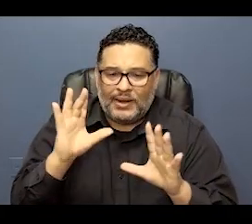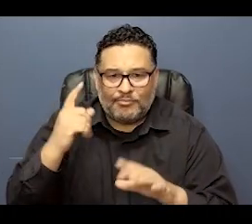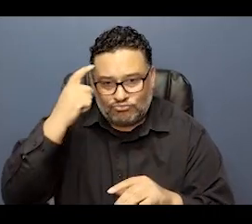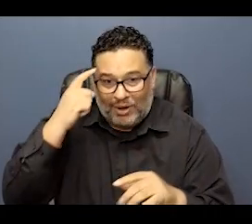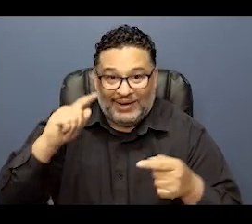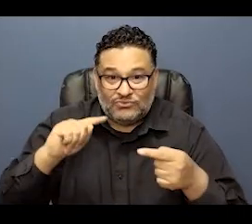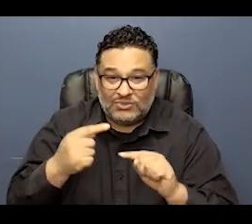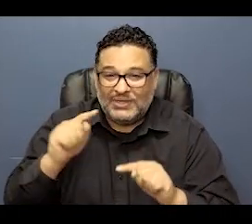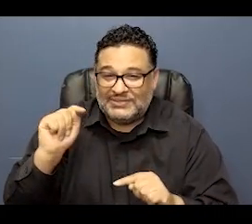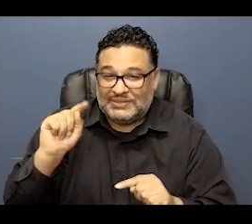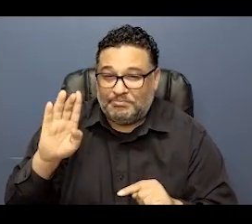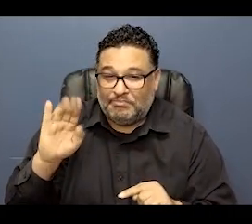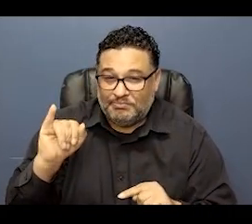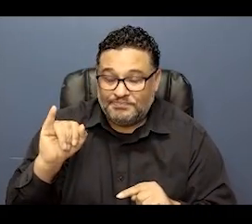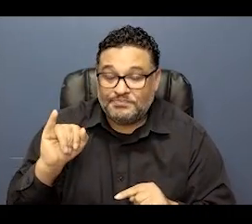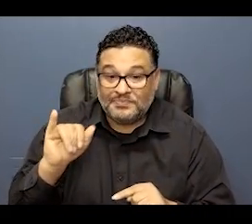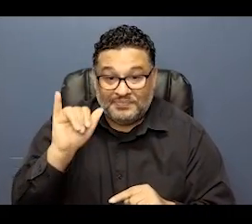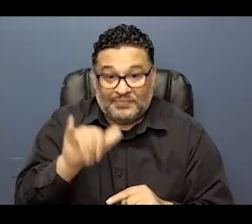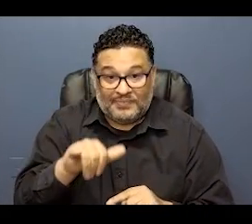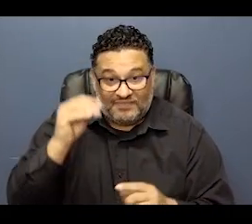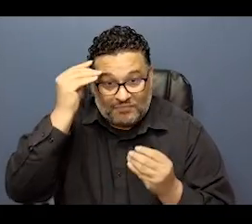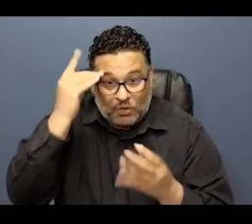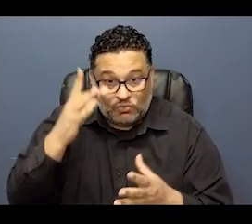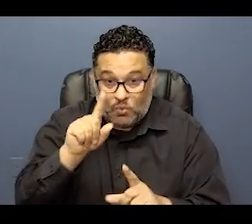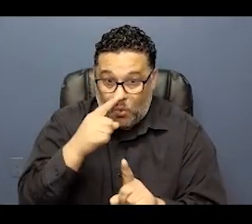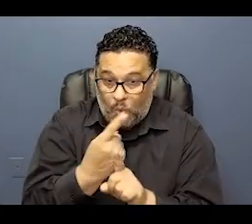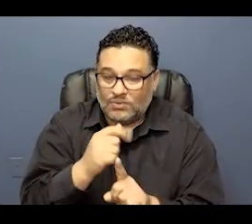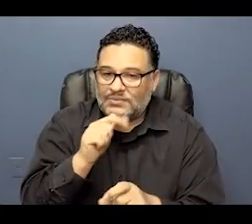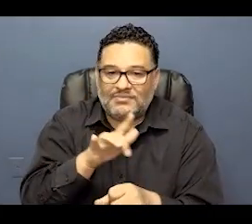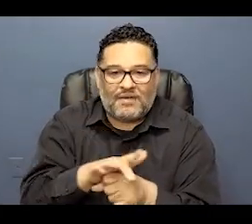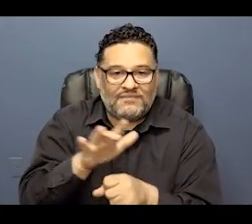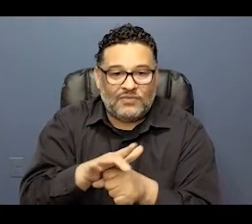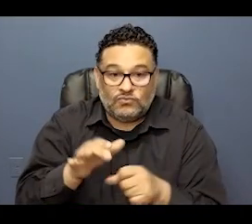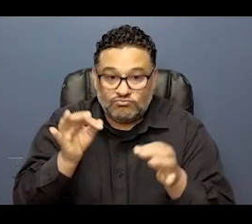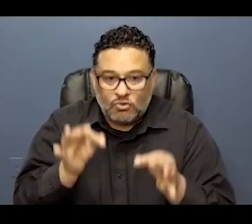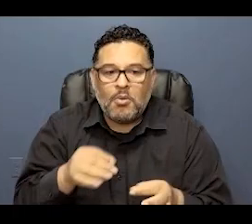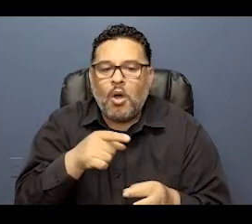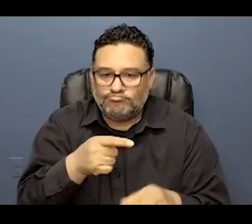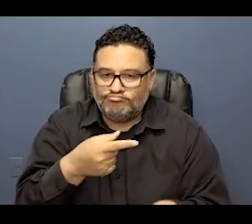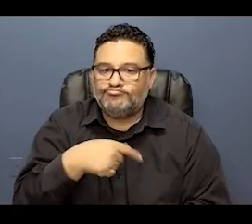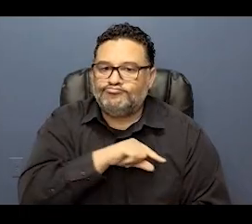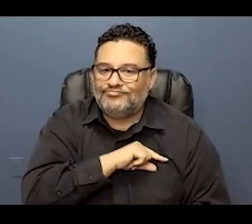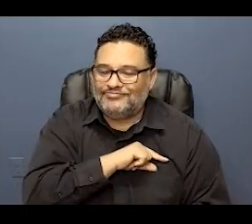that information by itself isn’t enough to determine eligibility. You’d need something